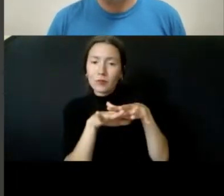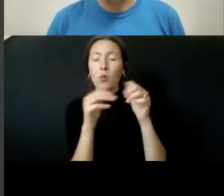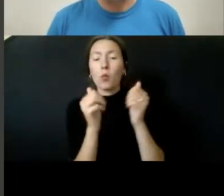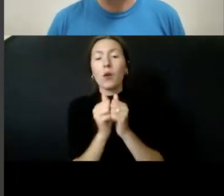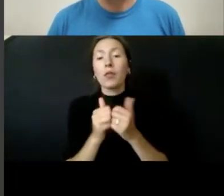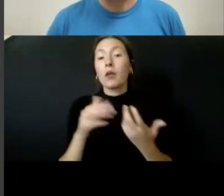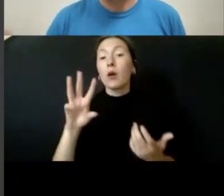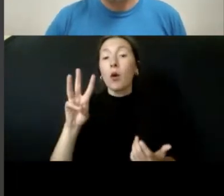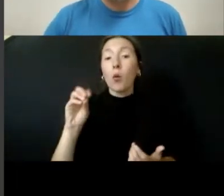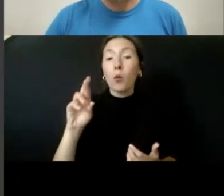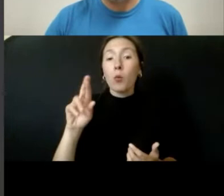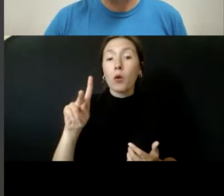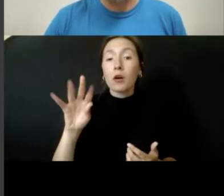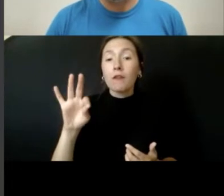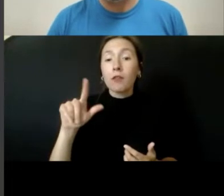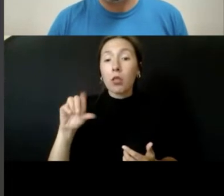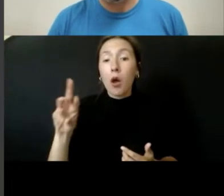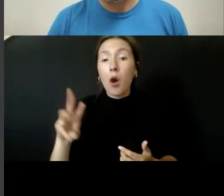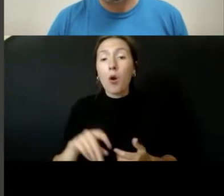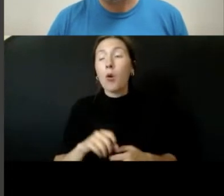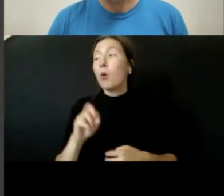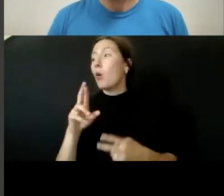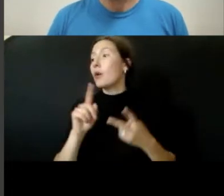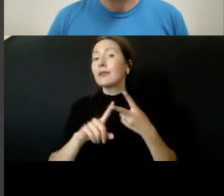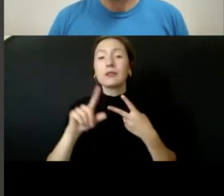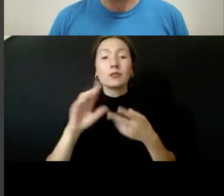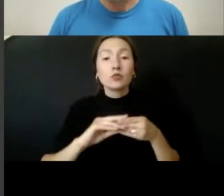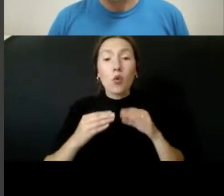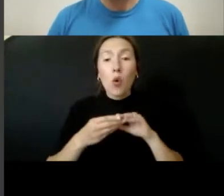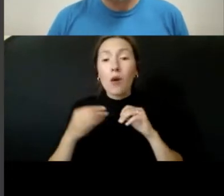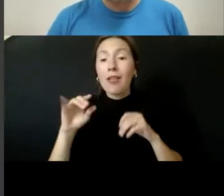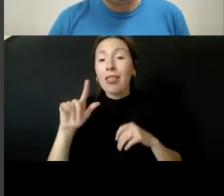wordpress does a better job of this so if you if you use wordpress for your websites